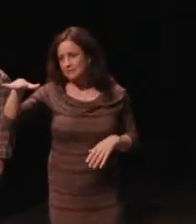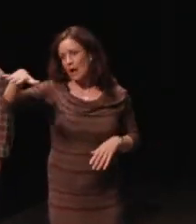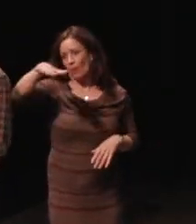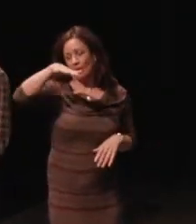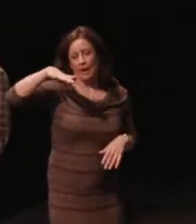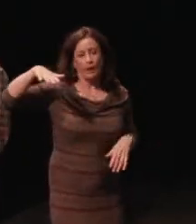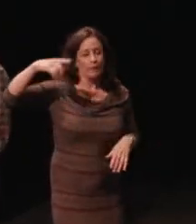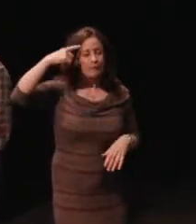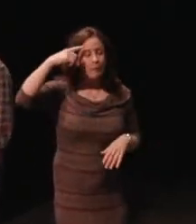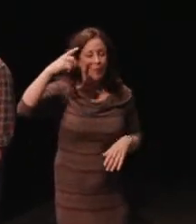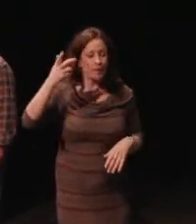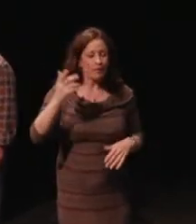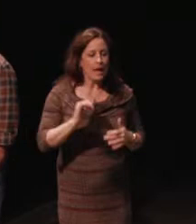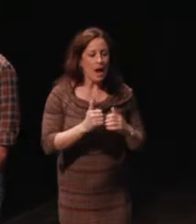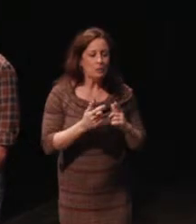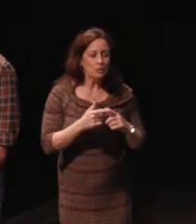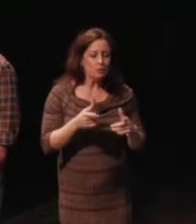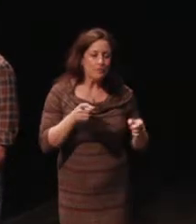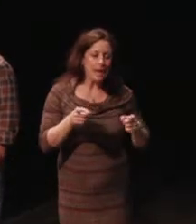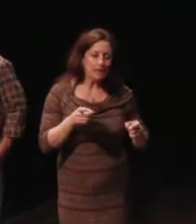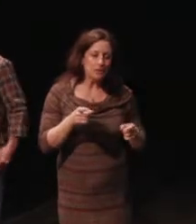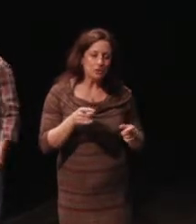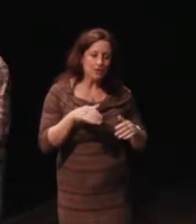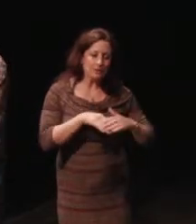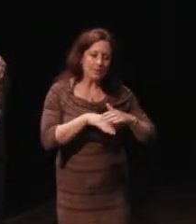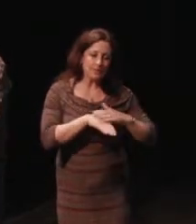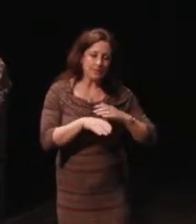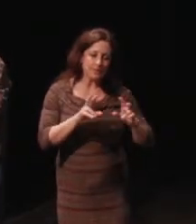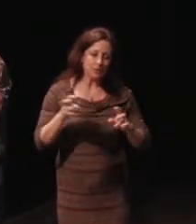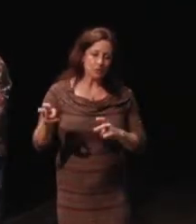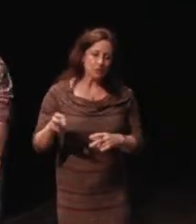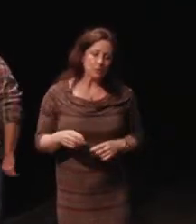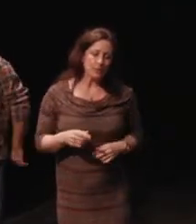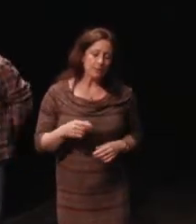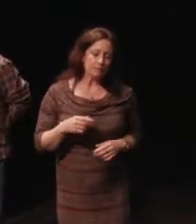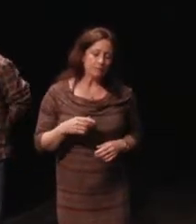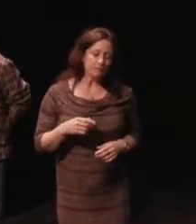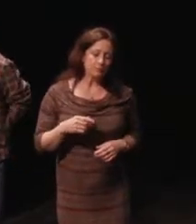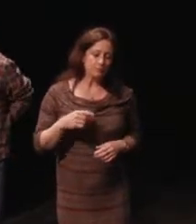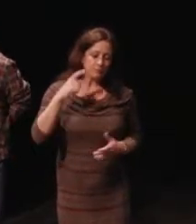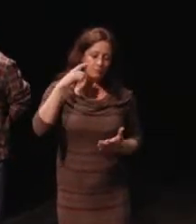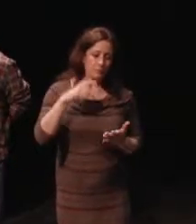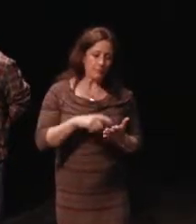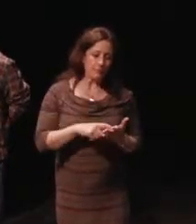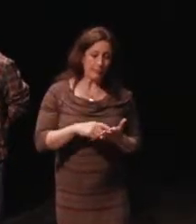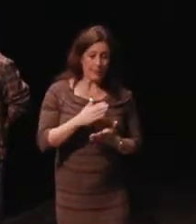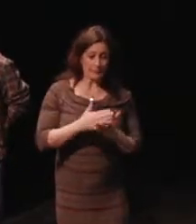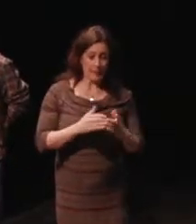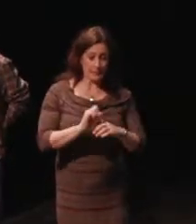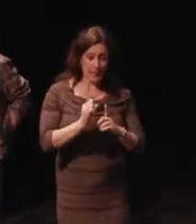for how to try to manage accessibility issues is that in some cases,